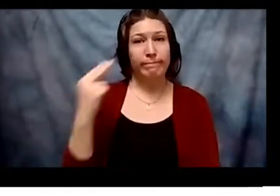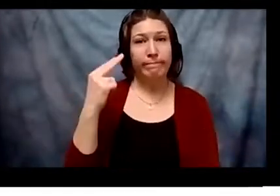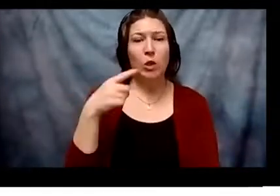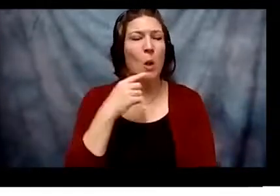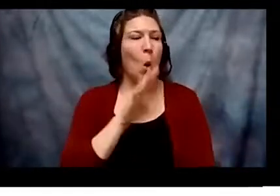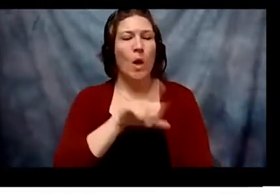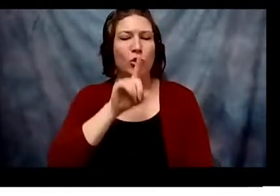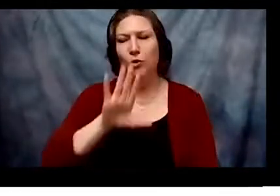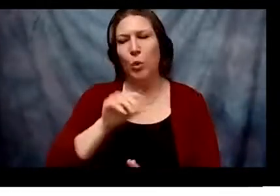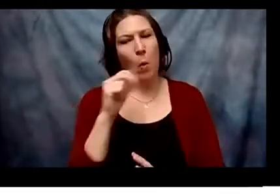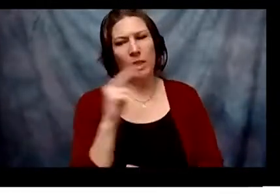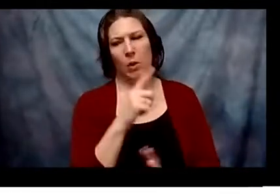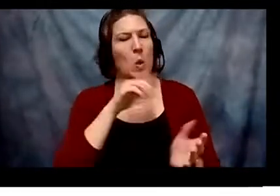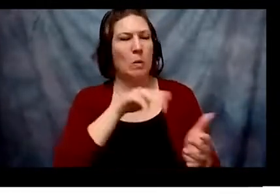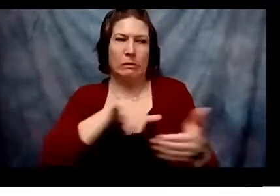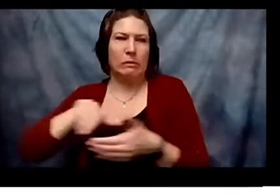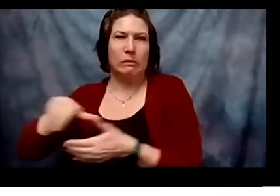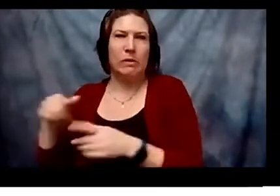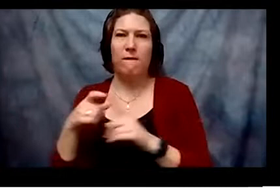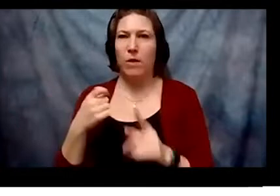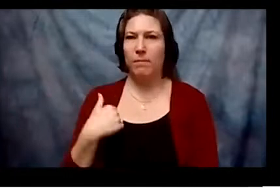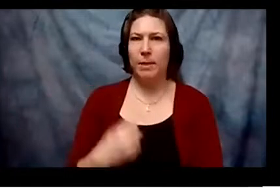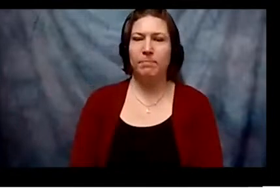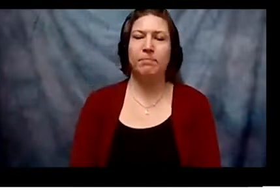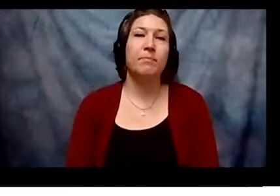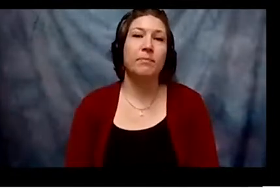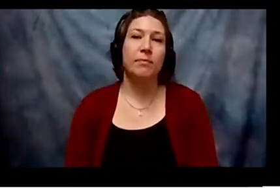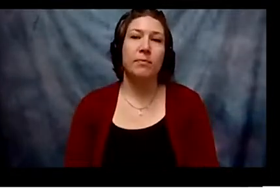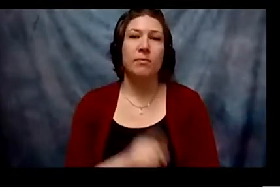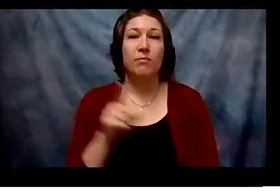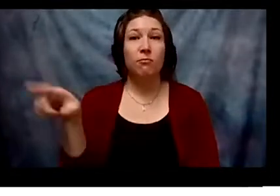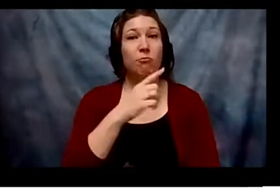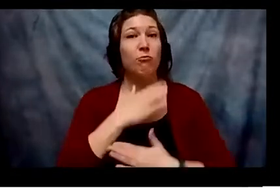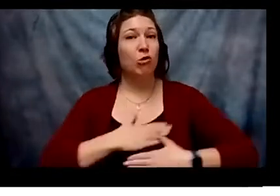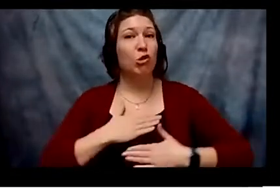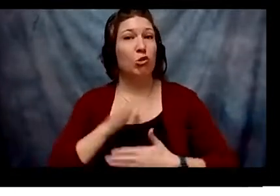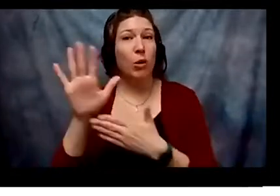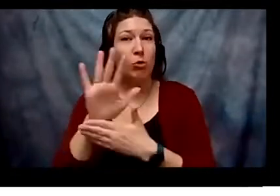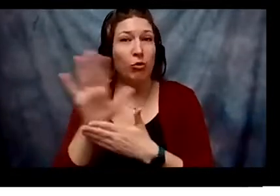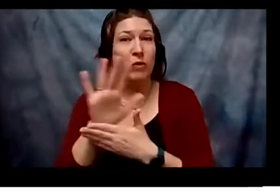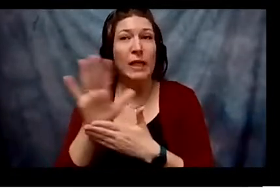them away from me. You enjoy films where I'm shown as a monster,